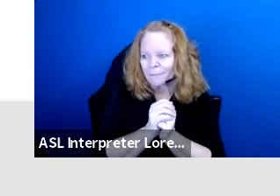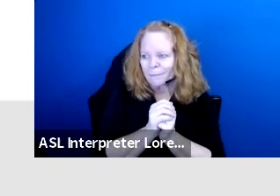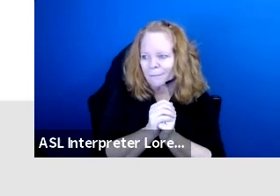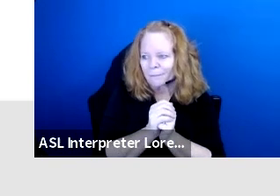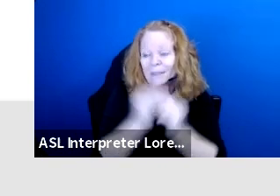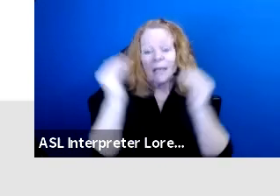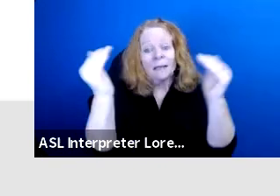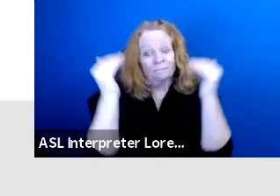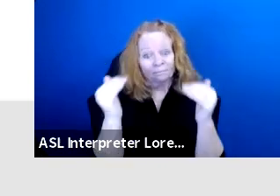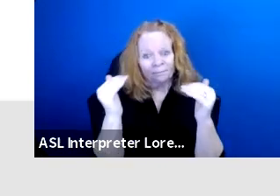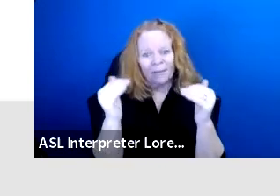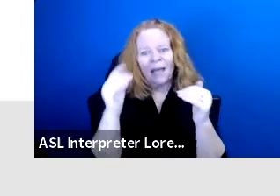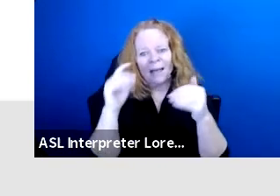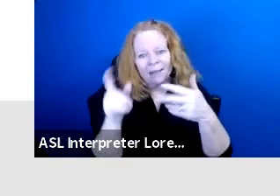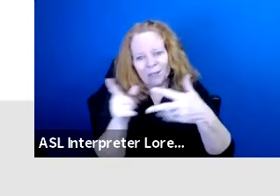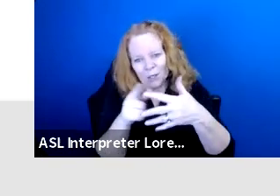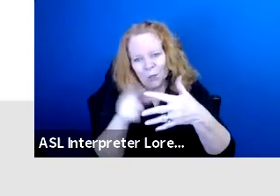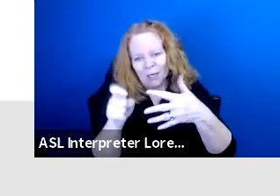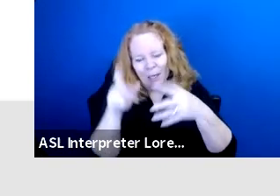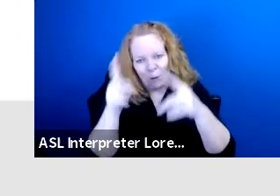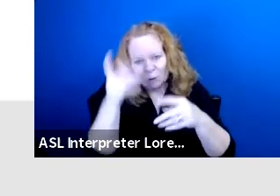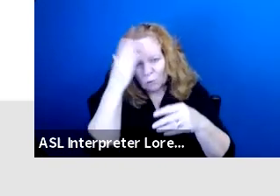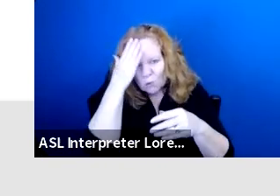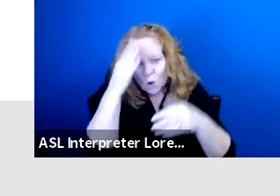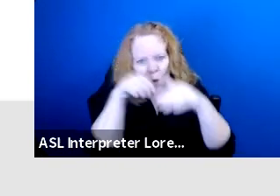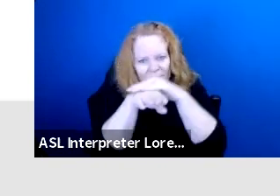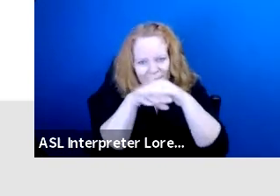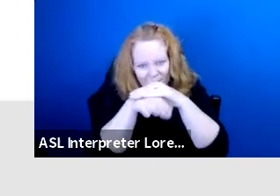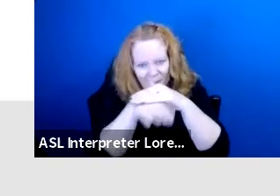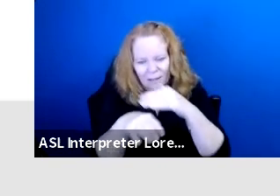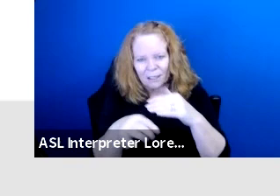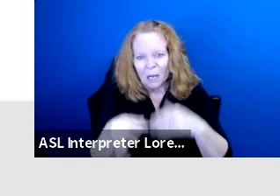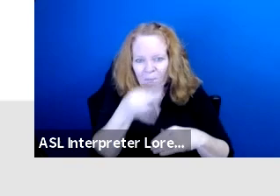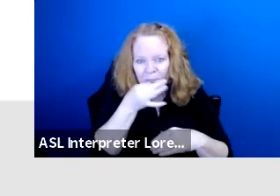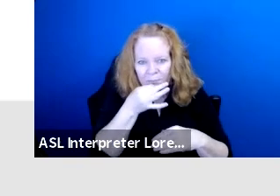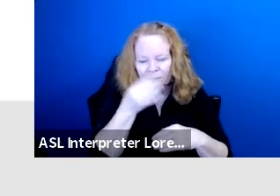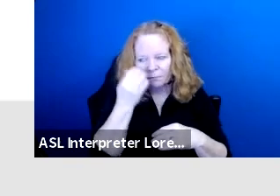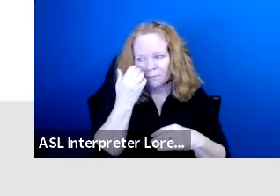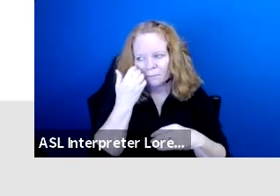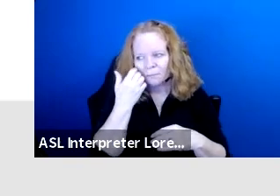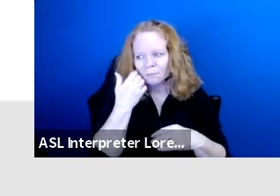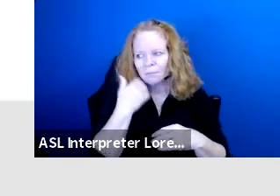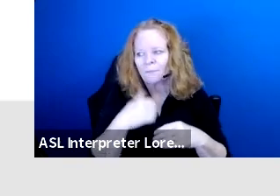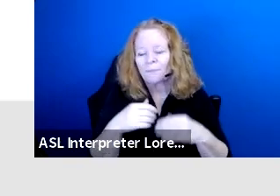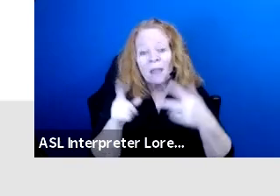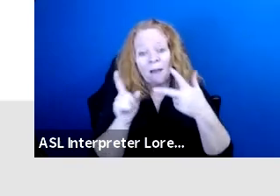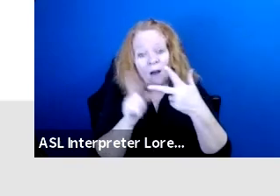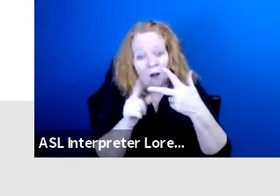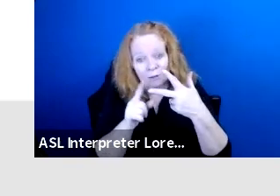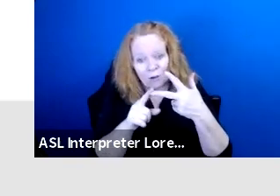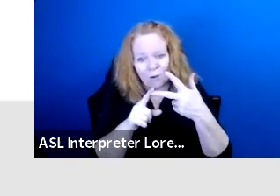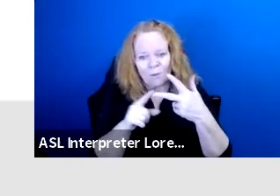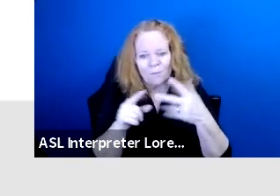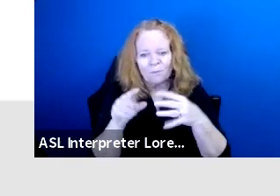accessibility expertise it's also important to involve instructional design or visual designers